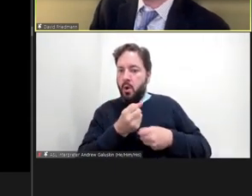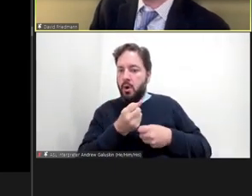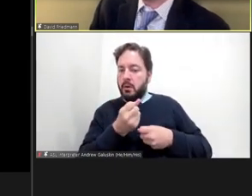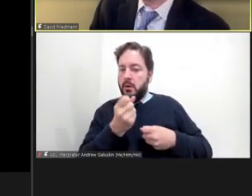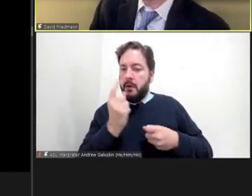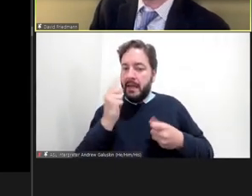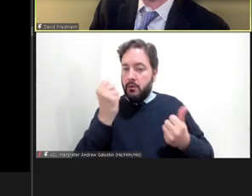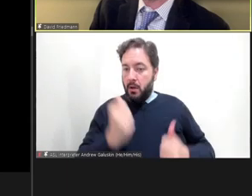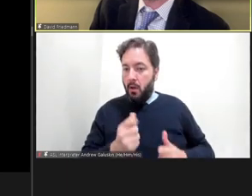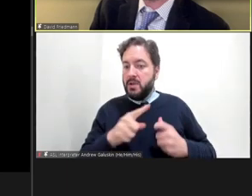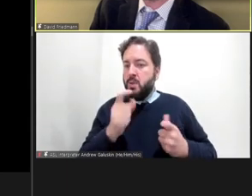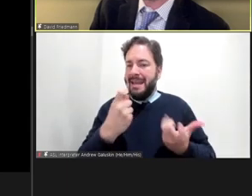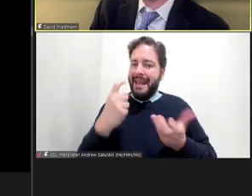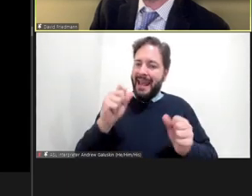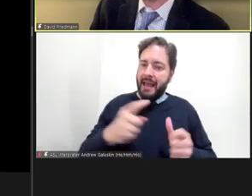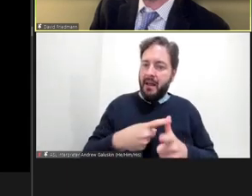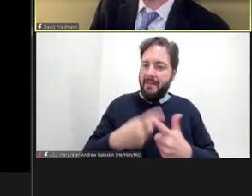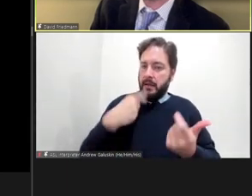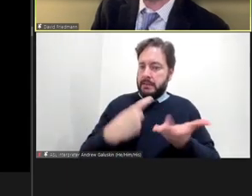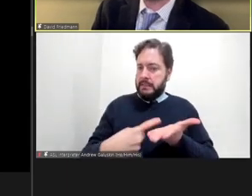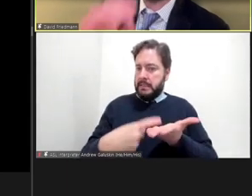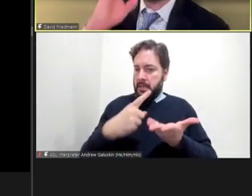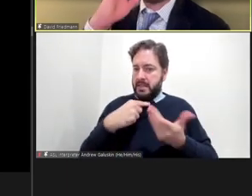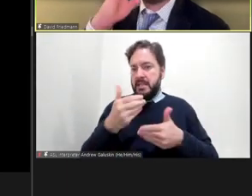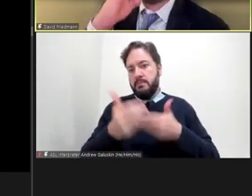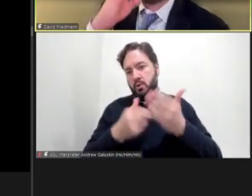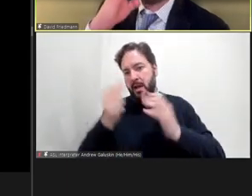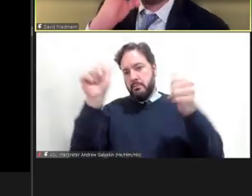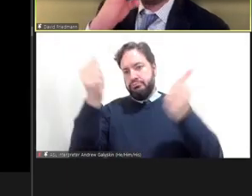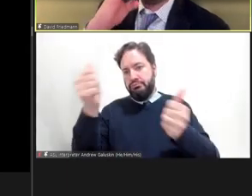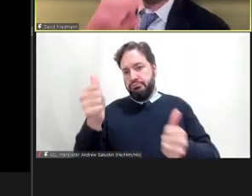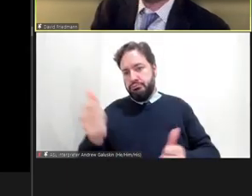ability to talk about the fact that this may be progressive and watching out for...